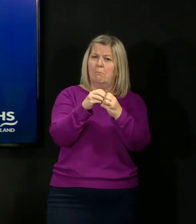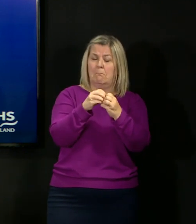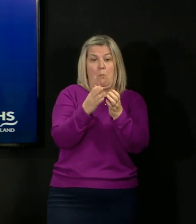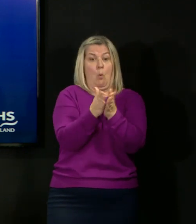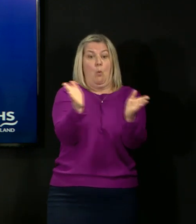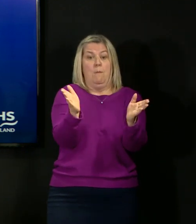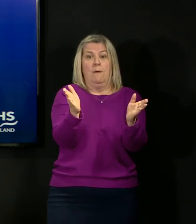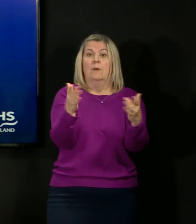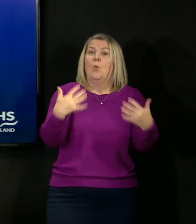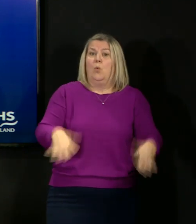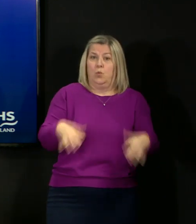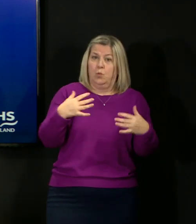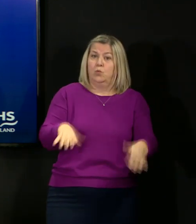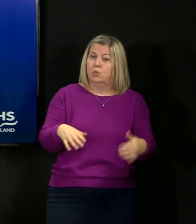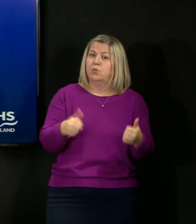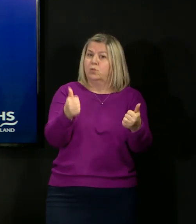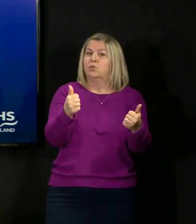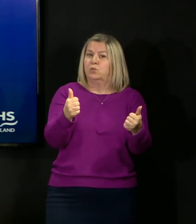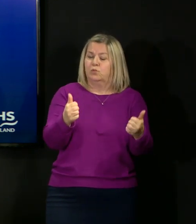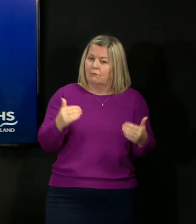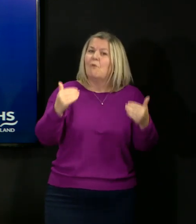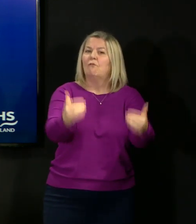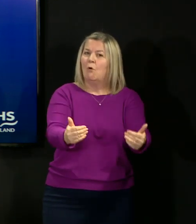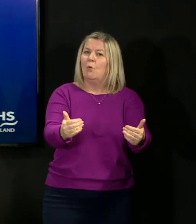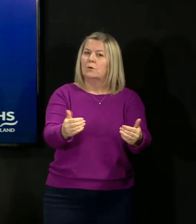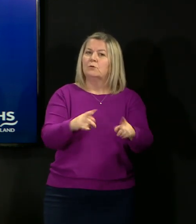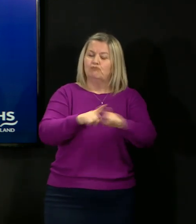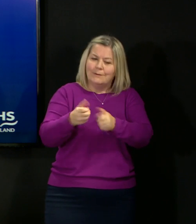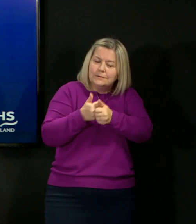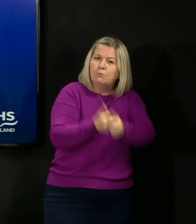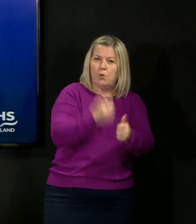forward in supporting our health and social care workforce. But as Health